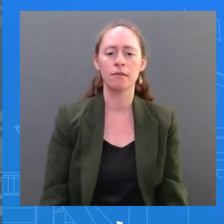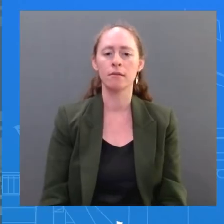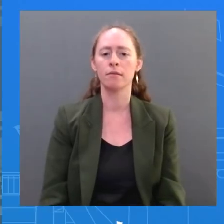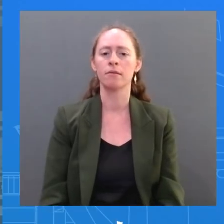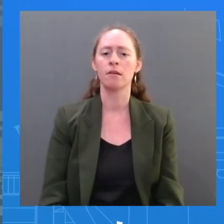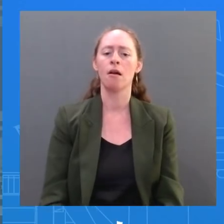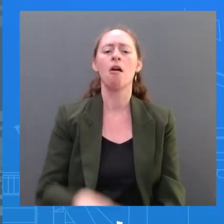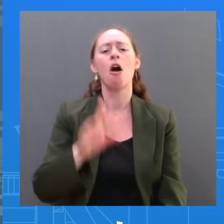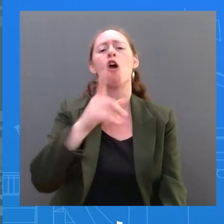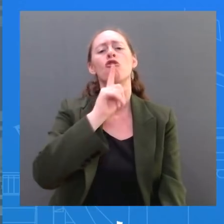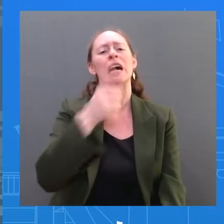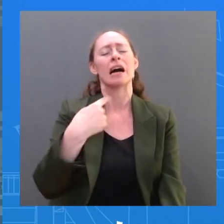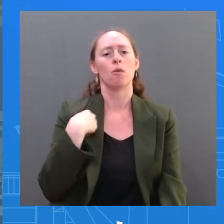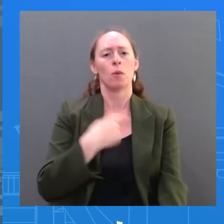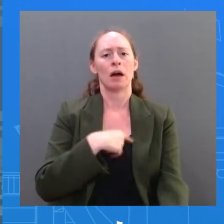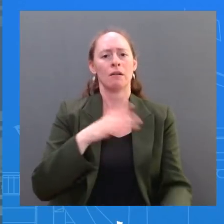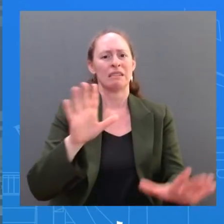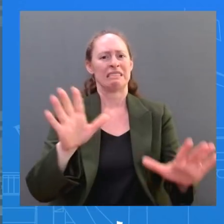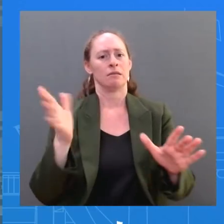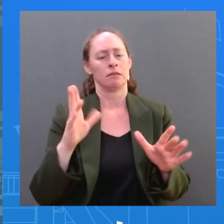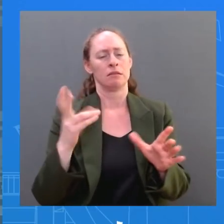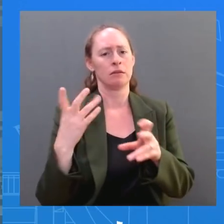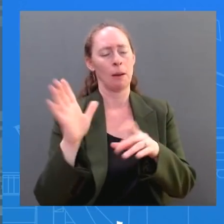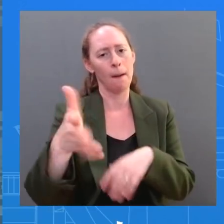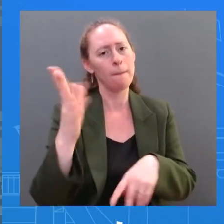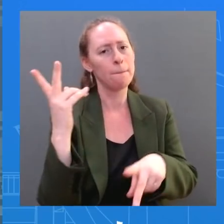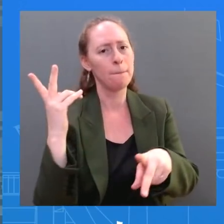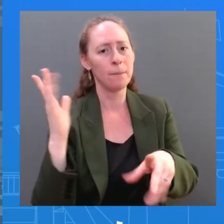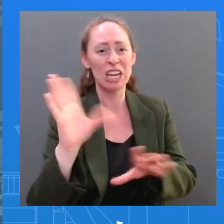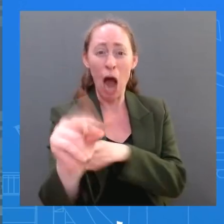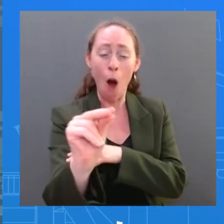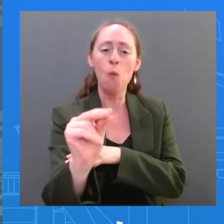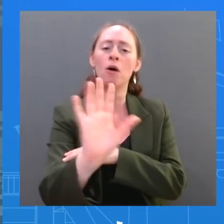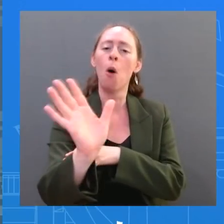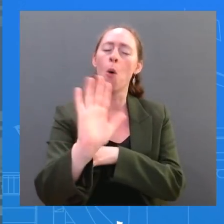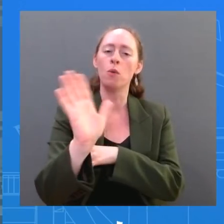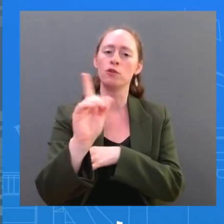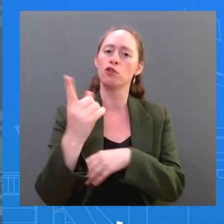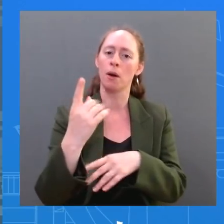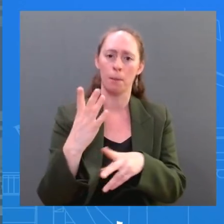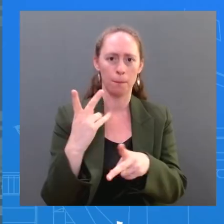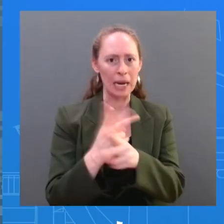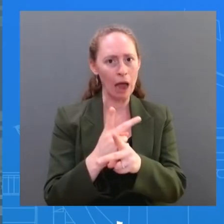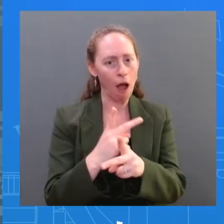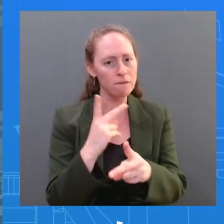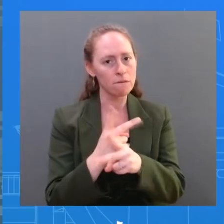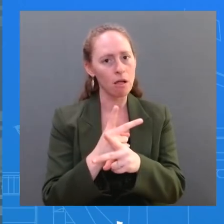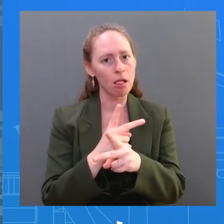as part of this website and also made public in other ways -- is literal instructions, practical instructions